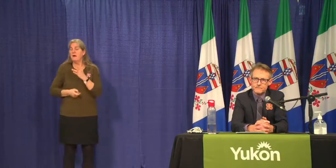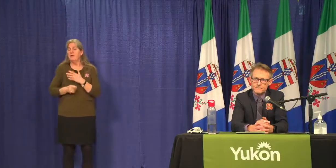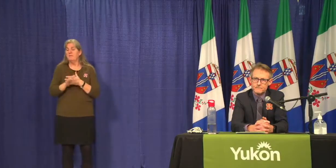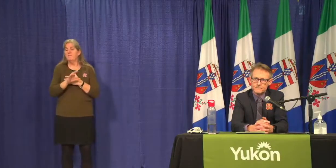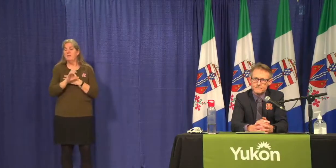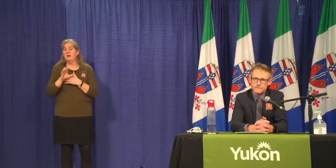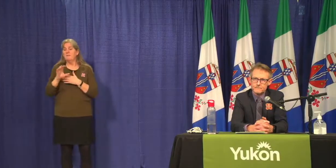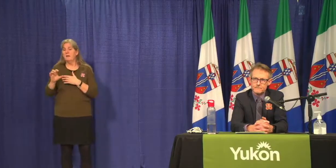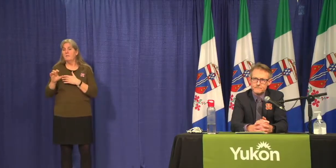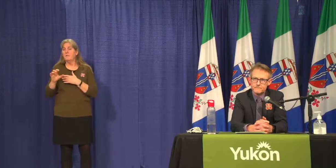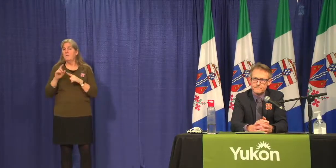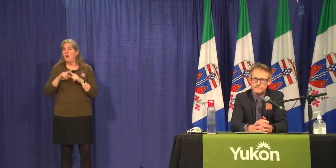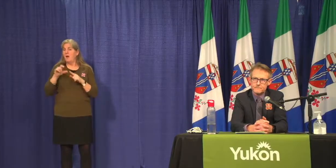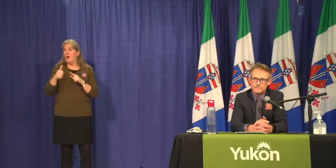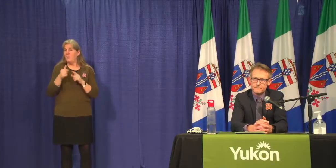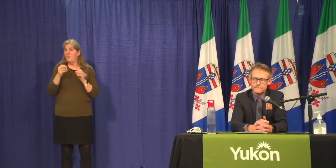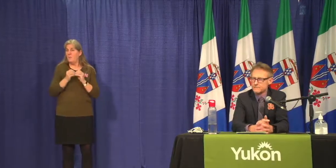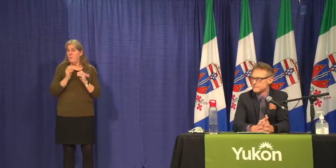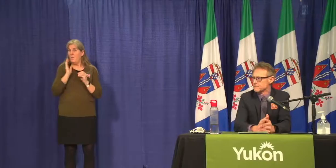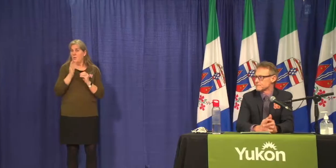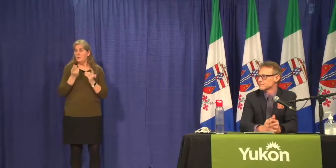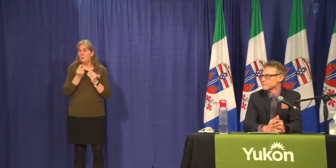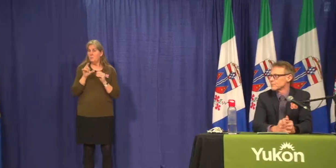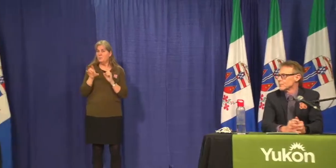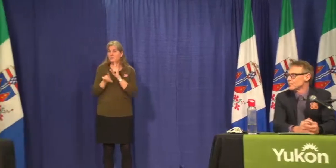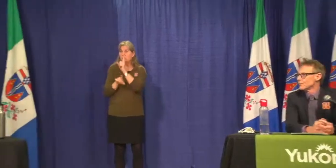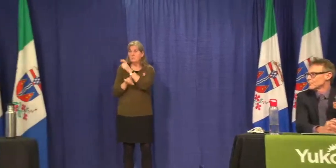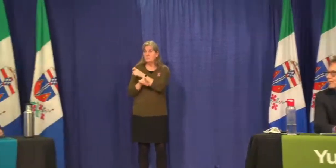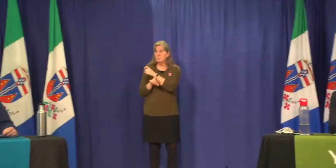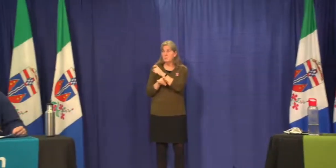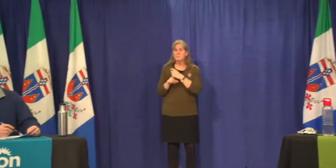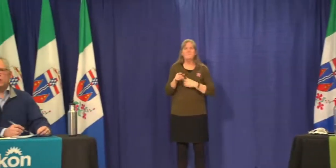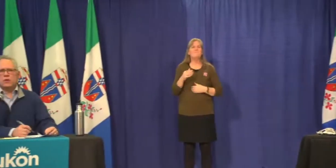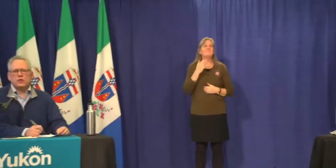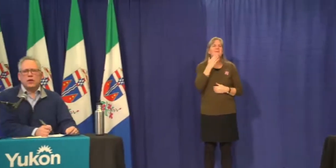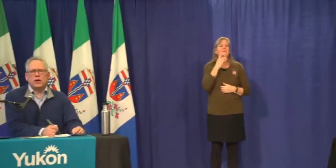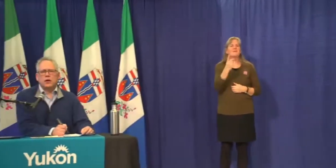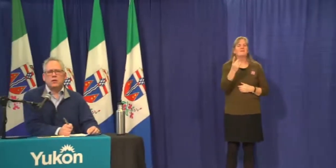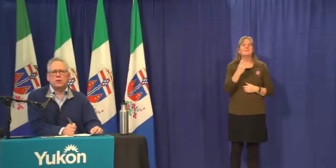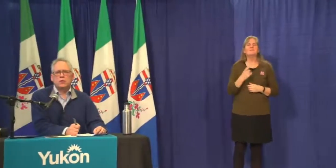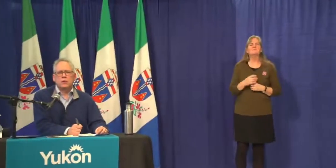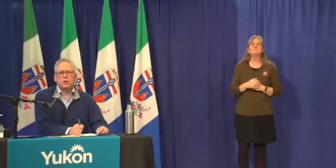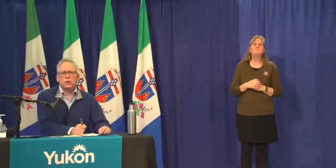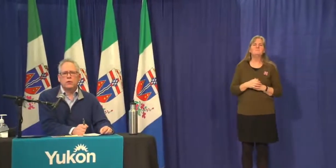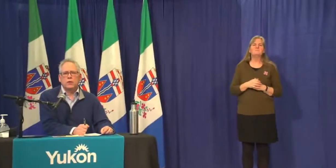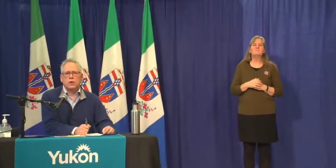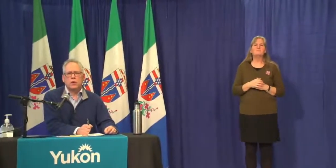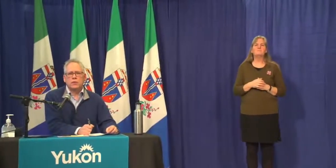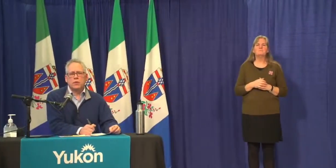fine of $500 per charge.